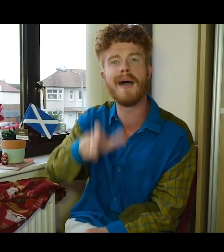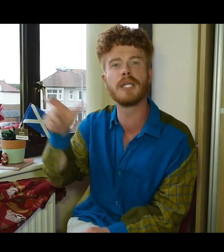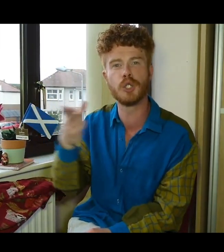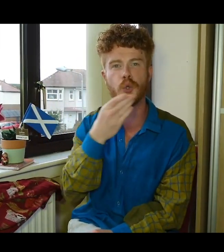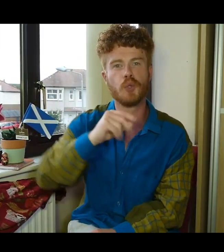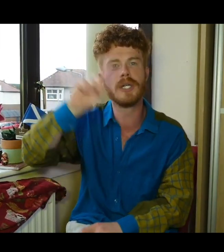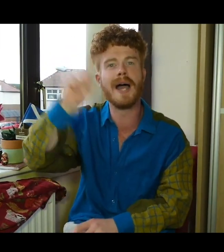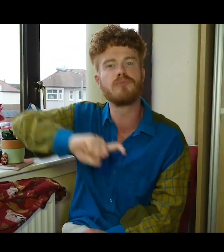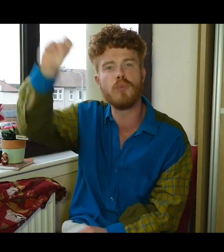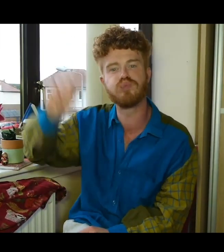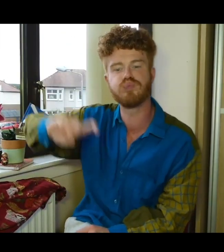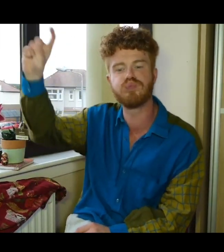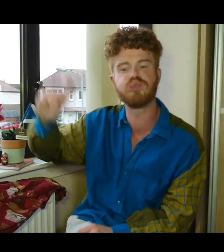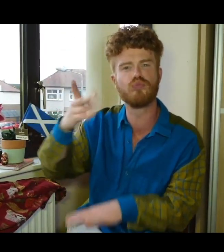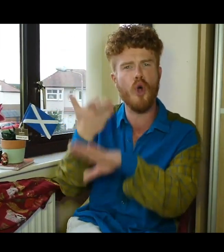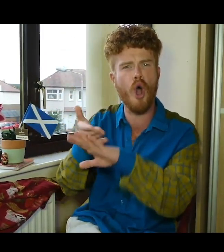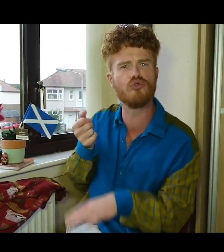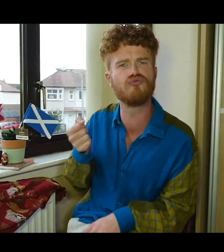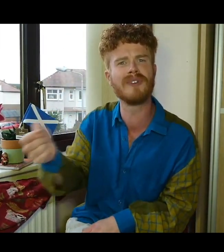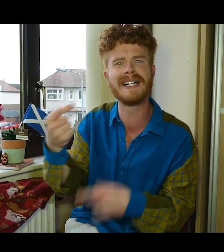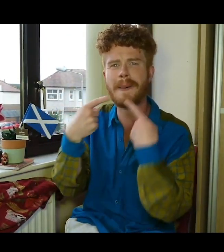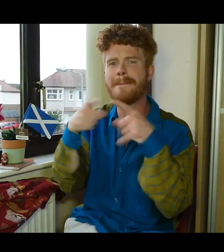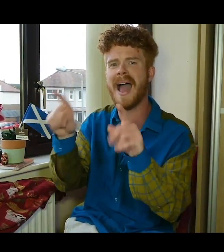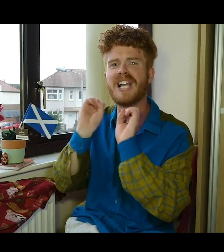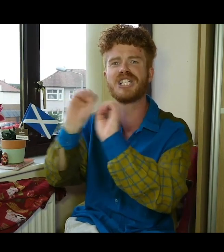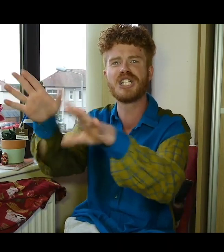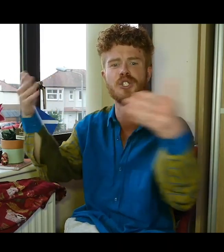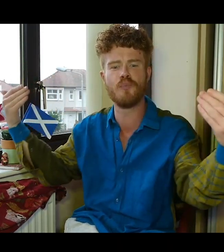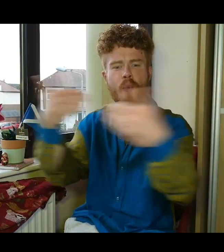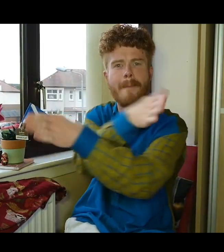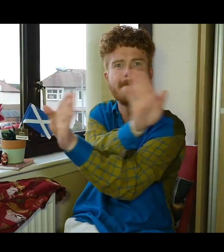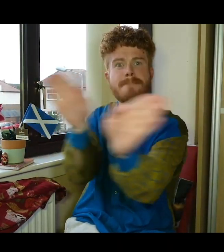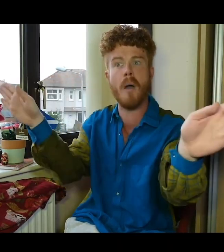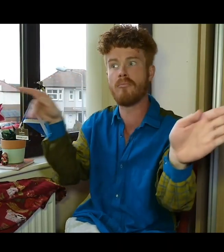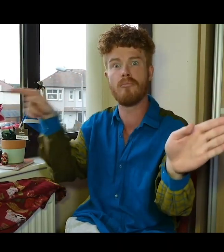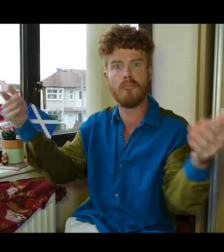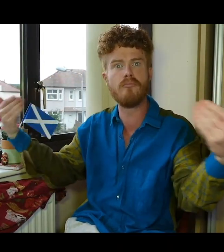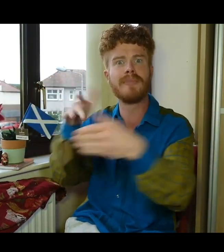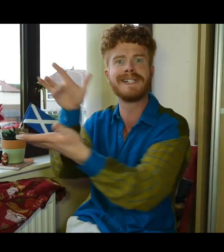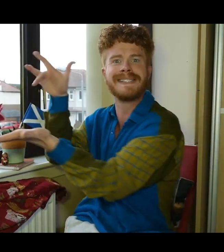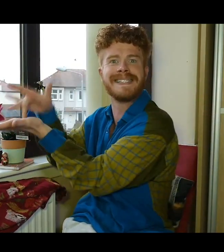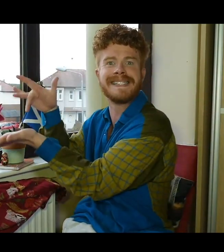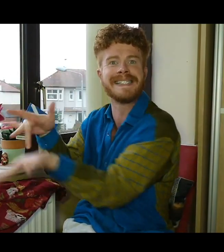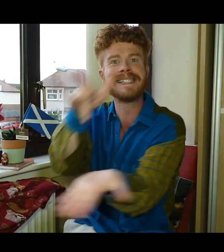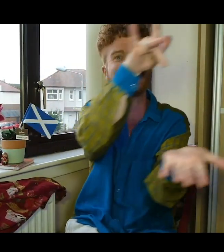and those trains would travel across the city, and artists at the other end would see the message and respond by painting back.